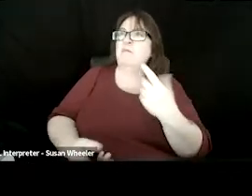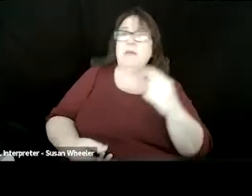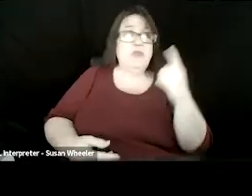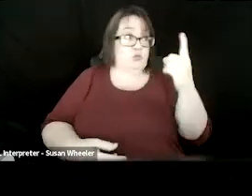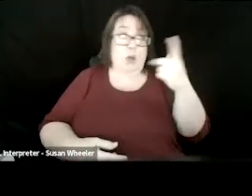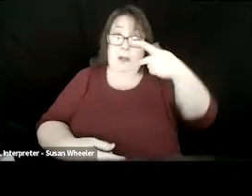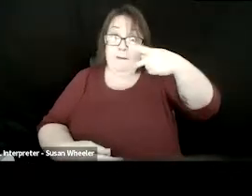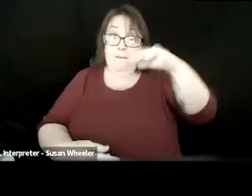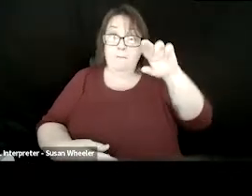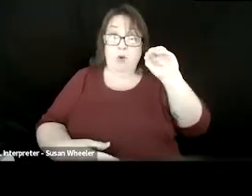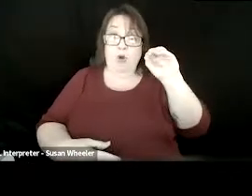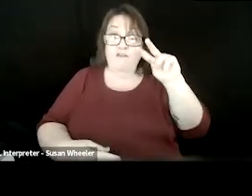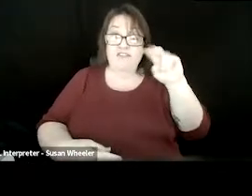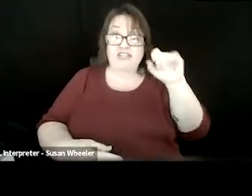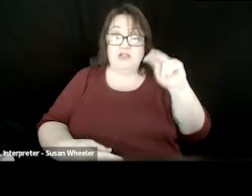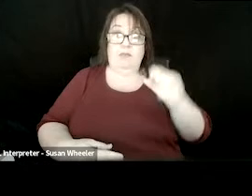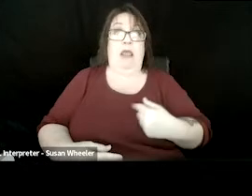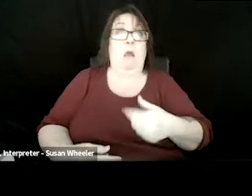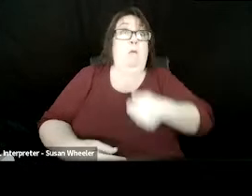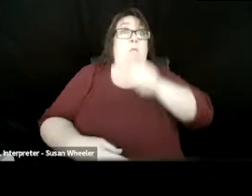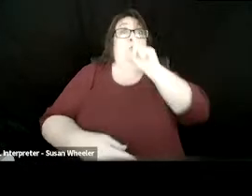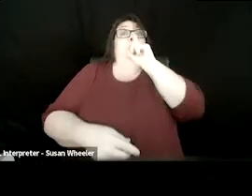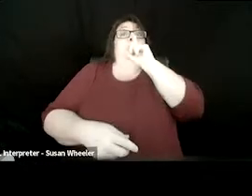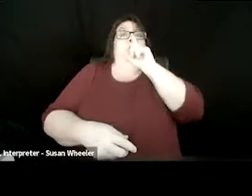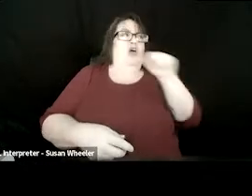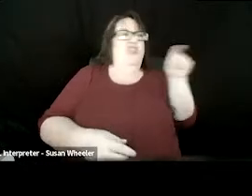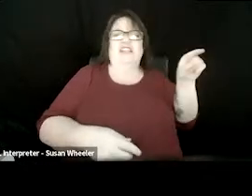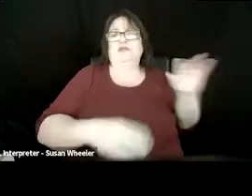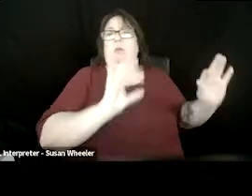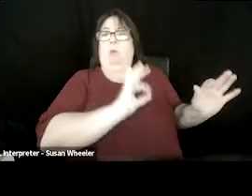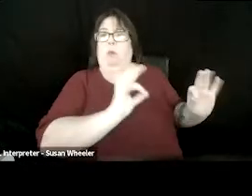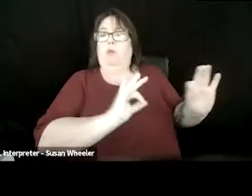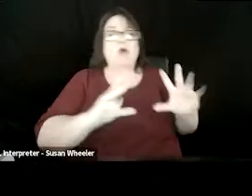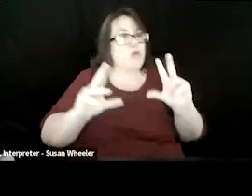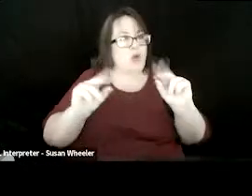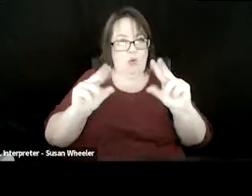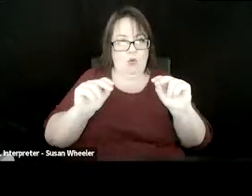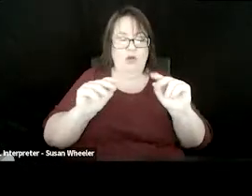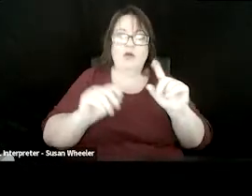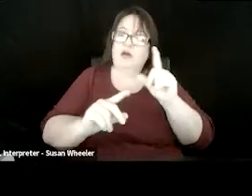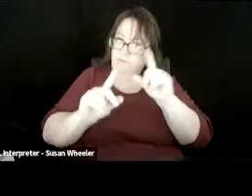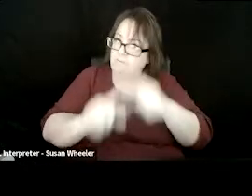that I don't mention that isn't as important and so the key thing that I want everybody to remember